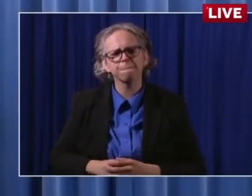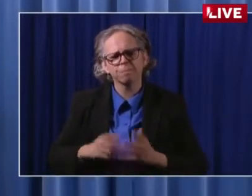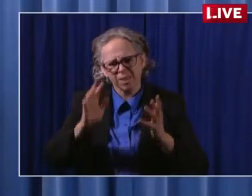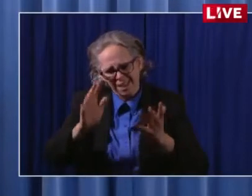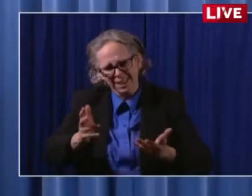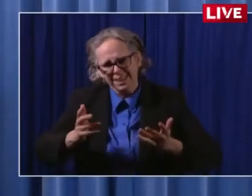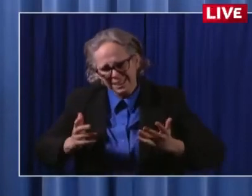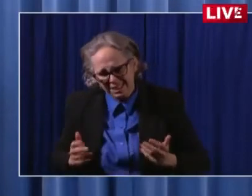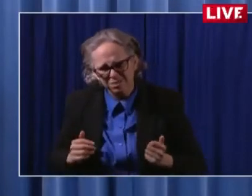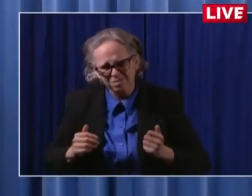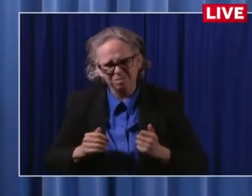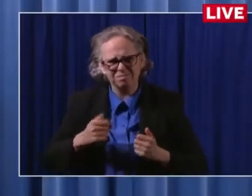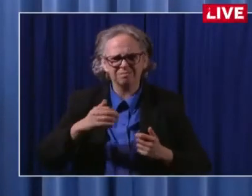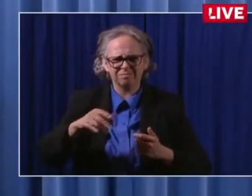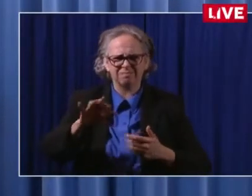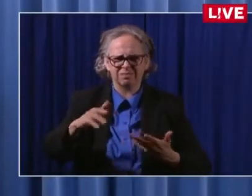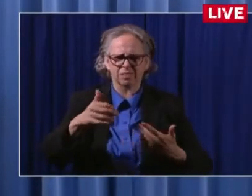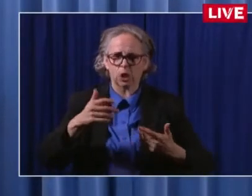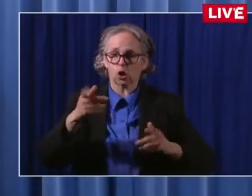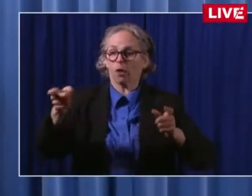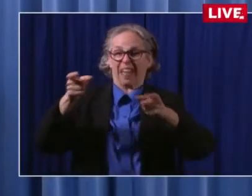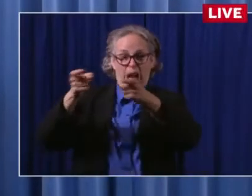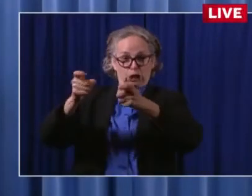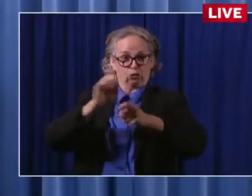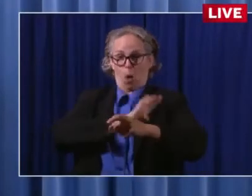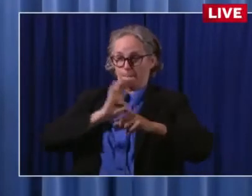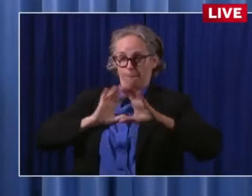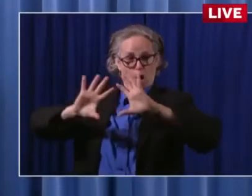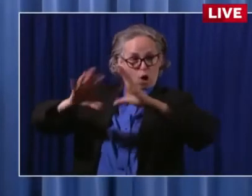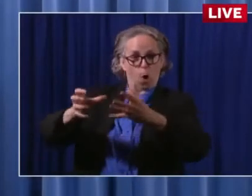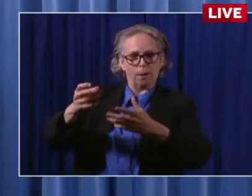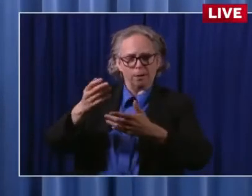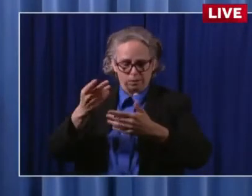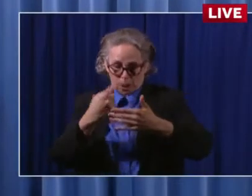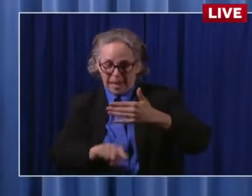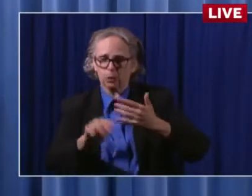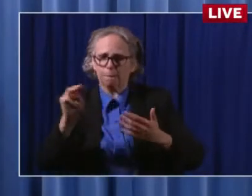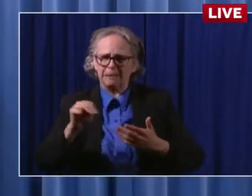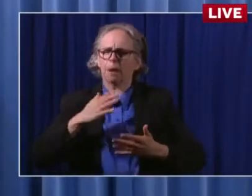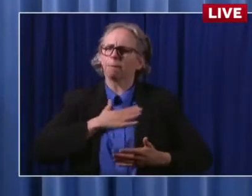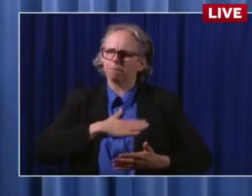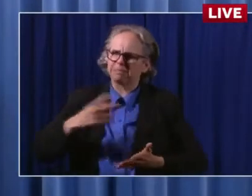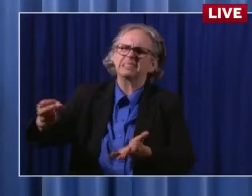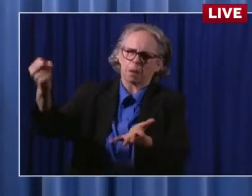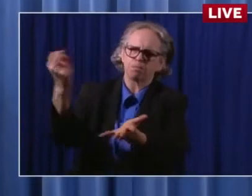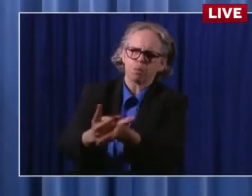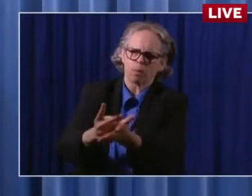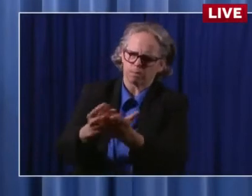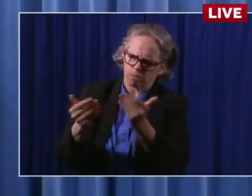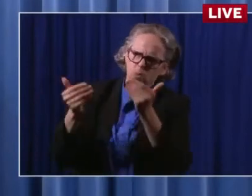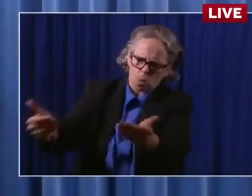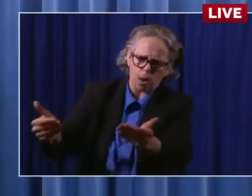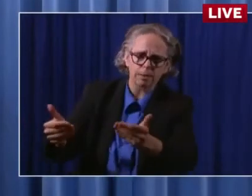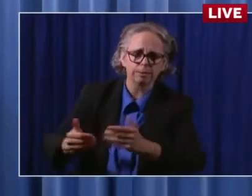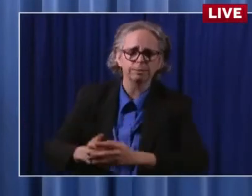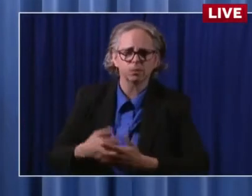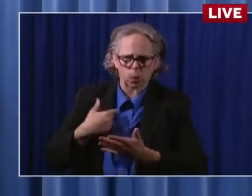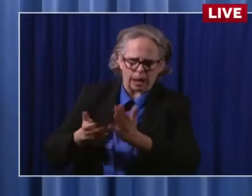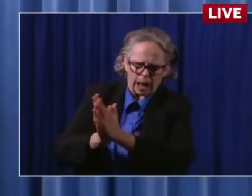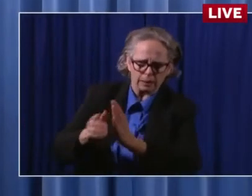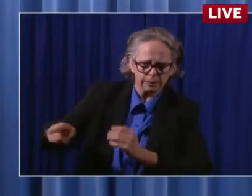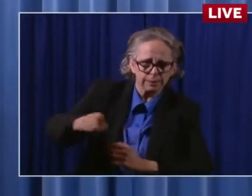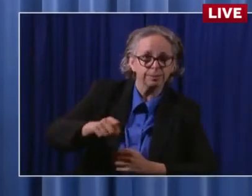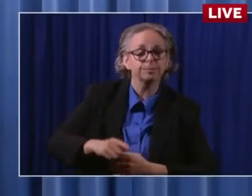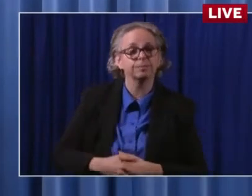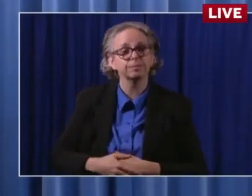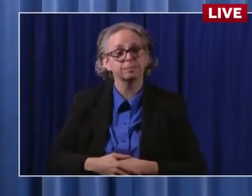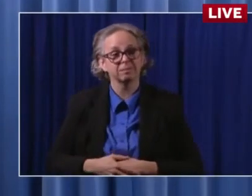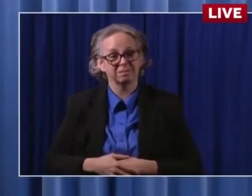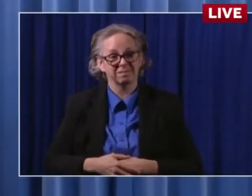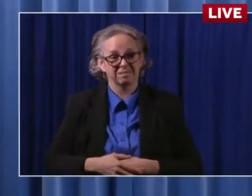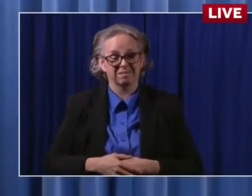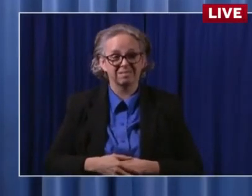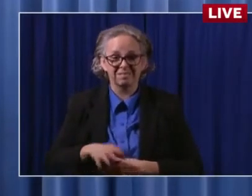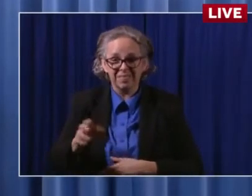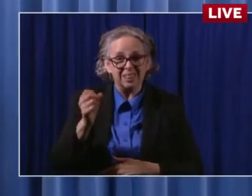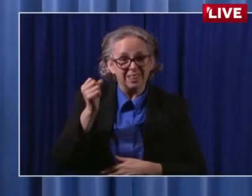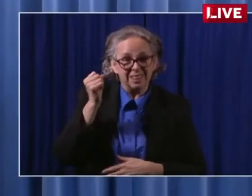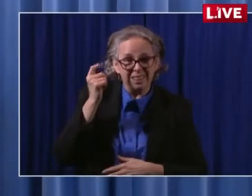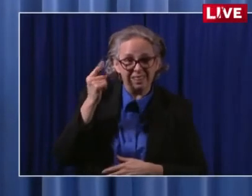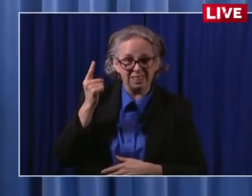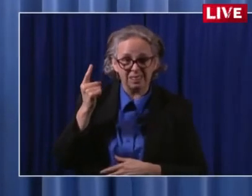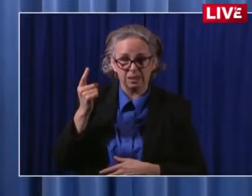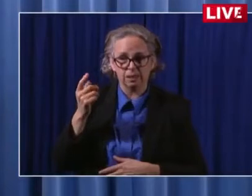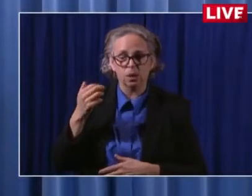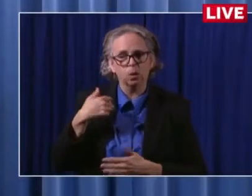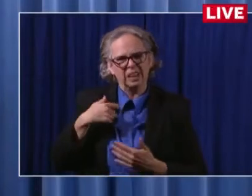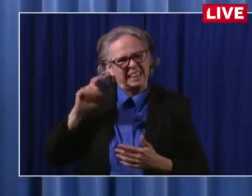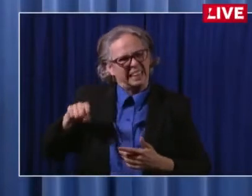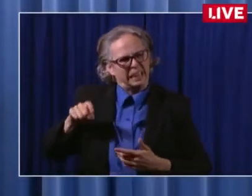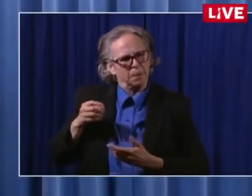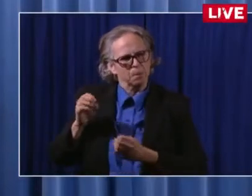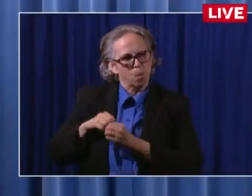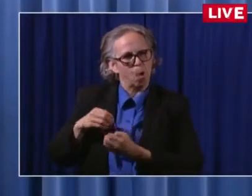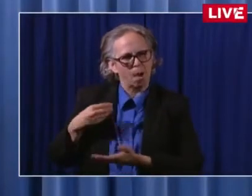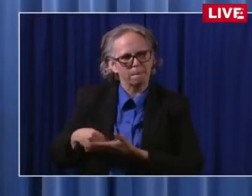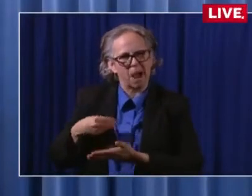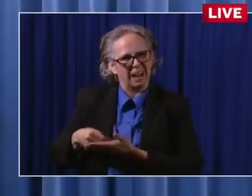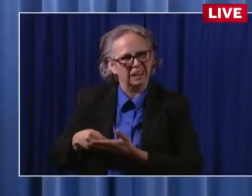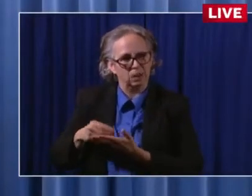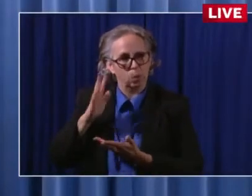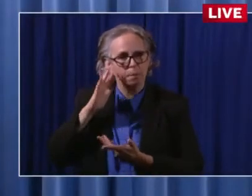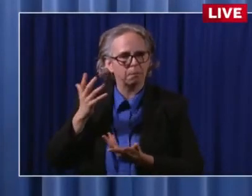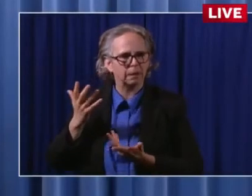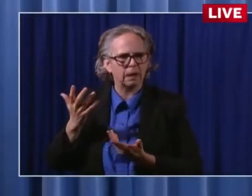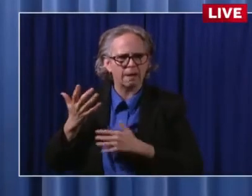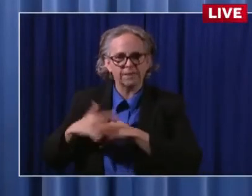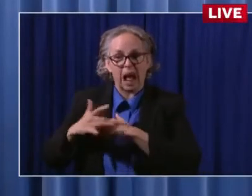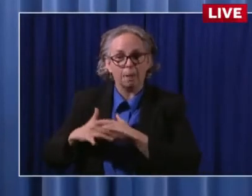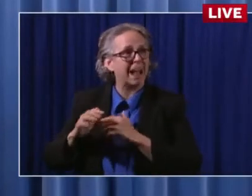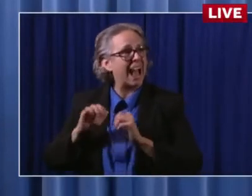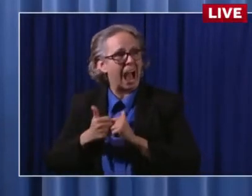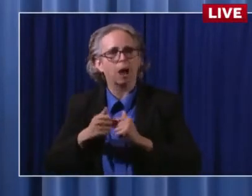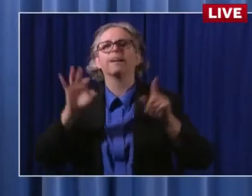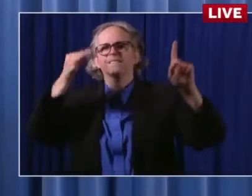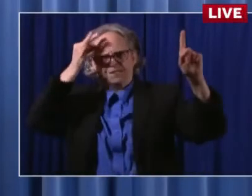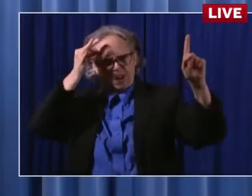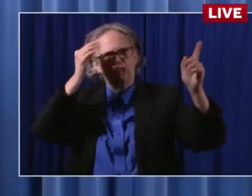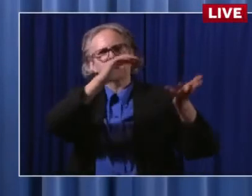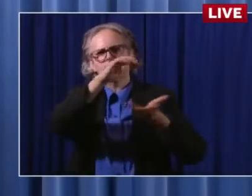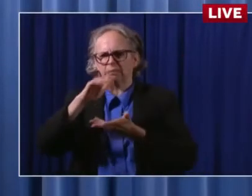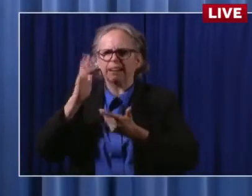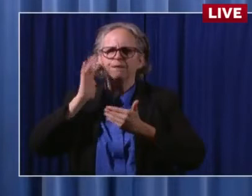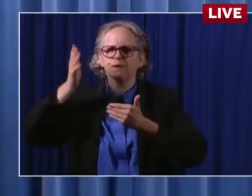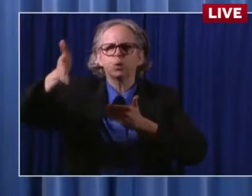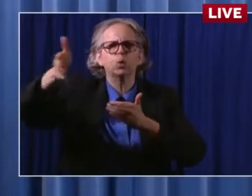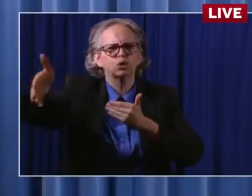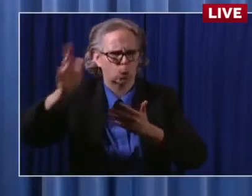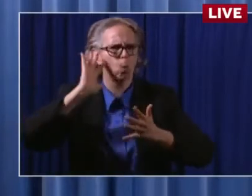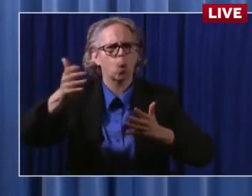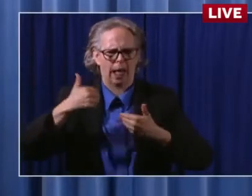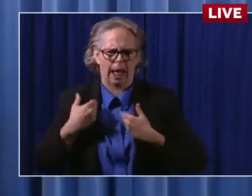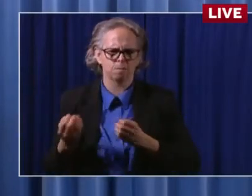OUR REQUEST IN REGARD TO THE CONTROLLING BOARD THAT WE ARE ASKING THE CONTROLLING BOARD -- THERE IS ADDITIONAL MONEY THAT I WOULD POINT OUT THAT IS BEING MADE AVAILABLE THROUGH THE CARES